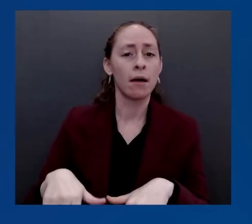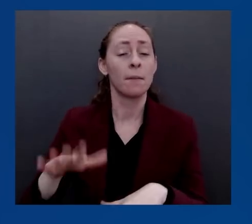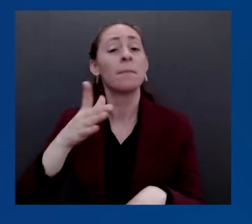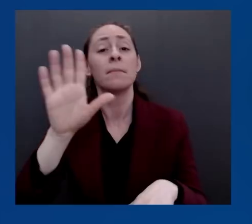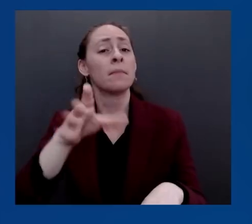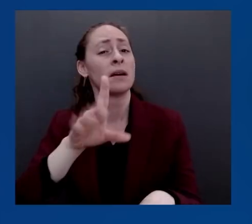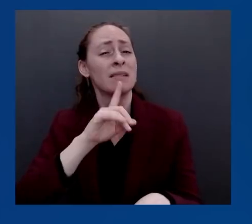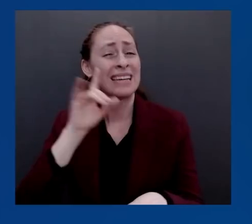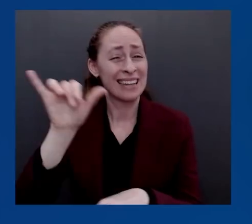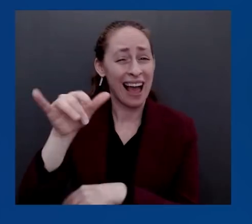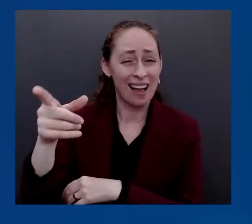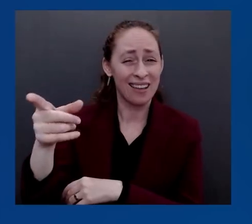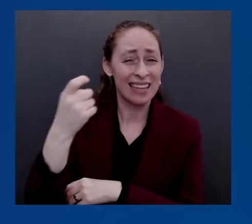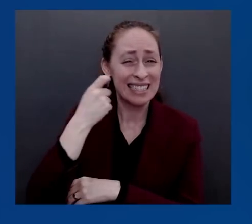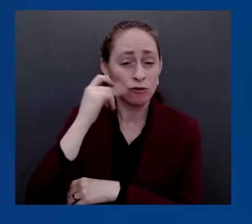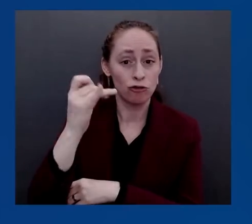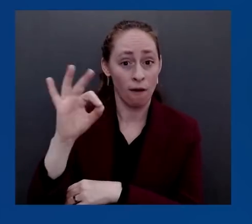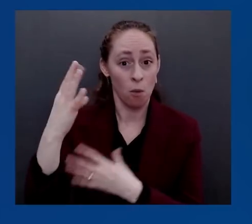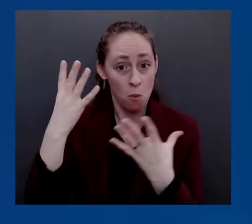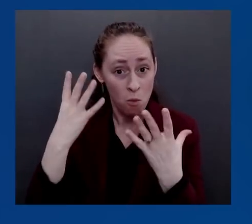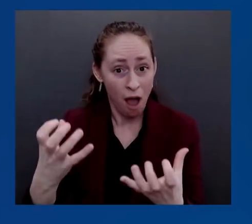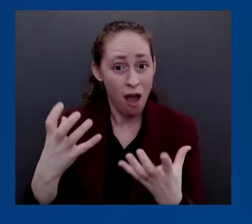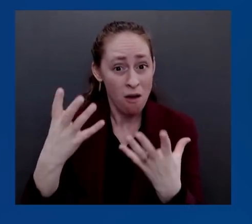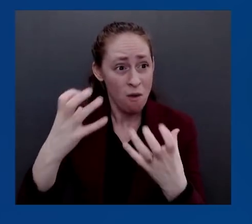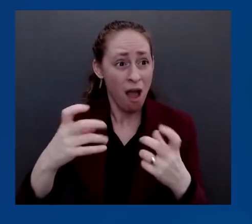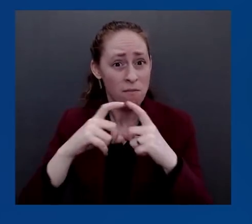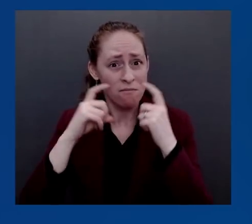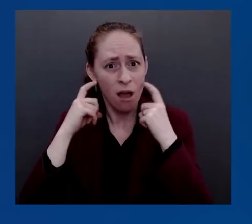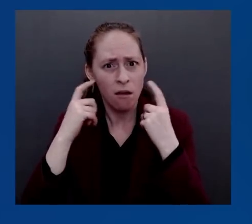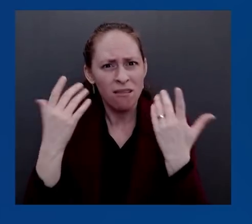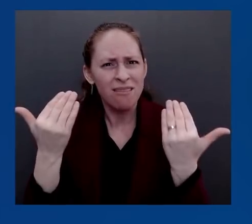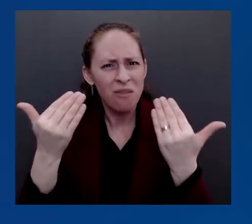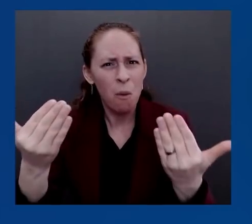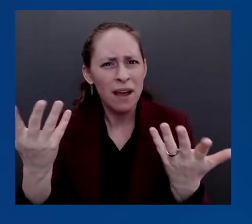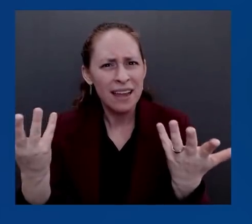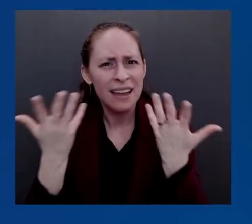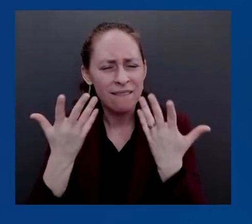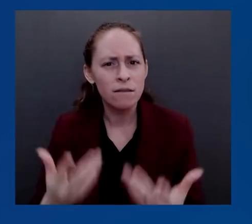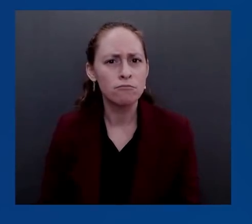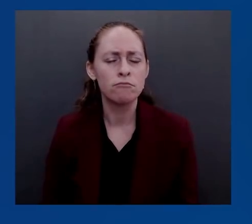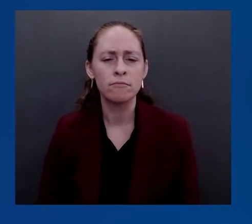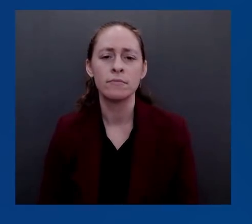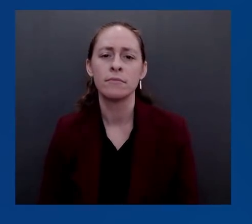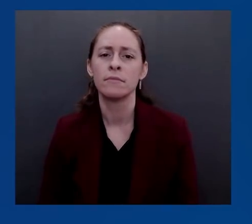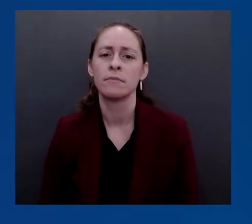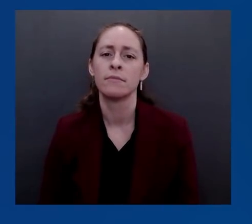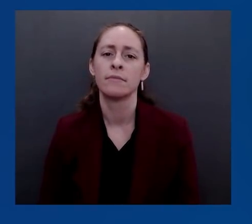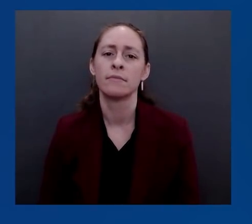Mr. Zients: And then in terms of timing, you know, as I said, we're running a very thorough, inclusive process --